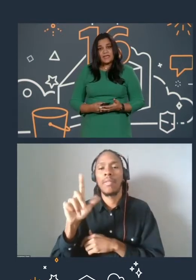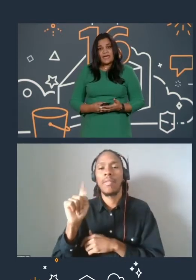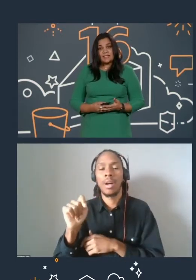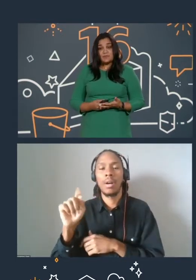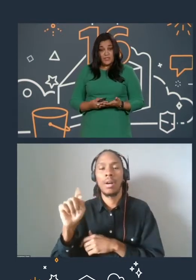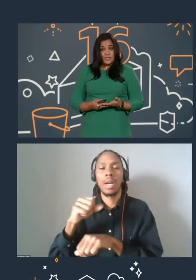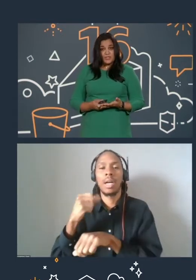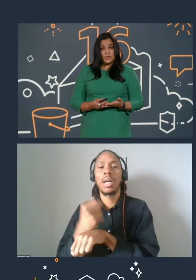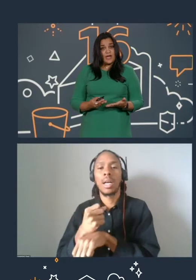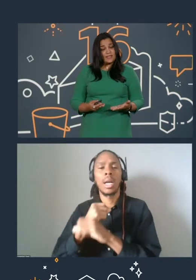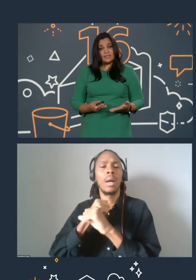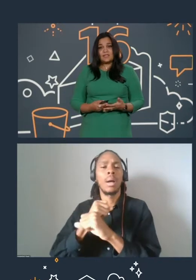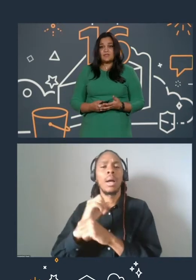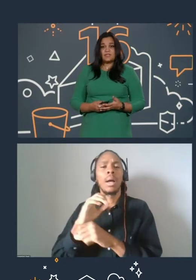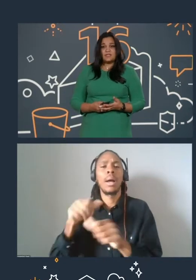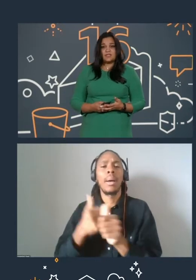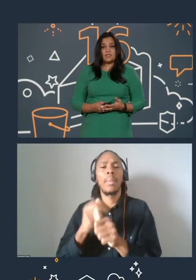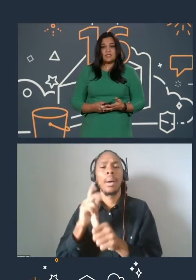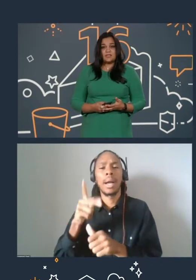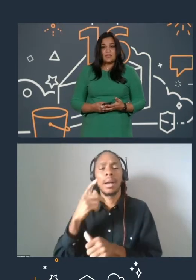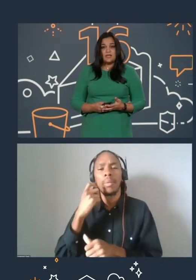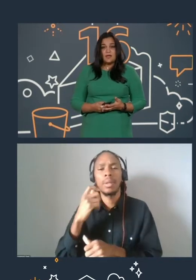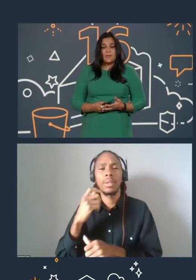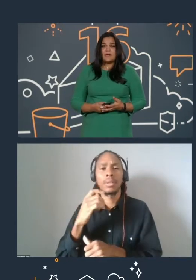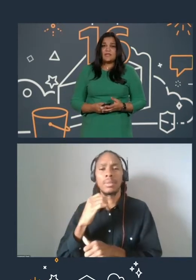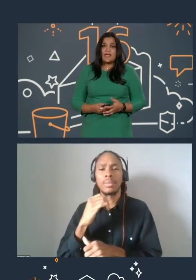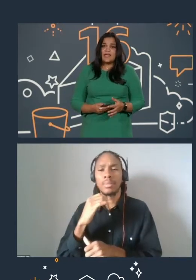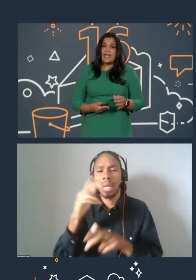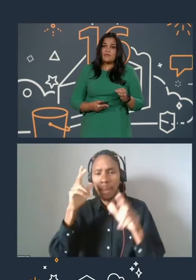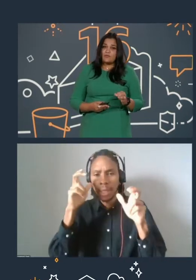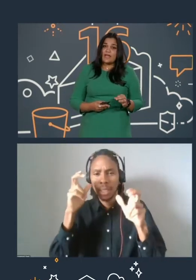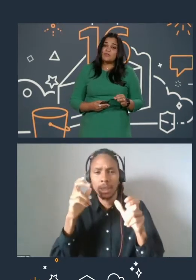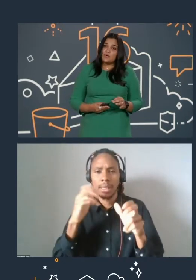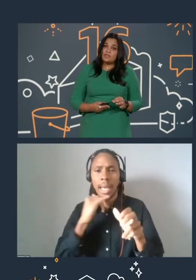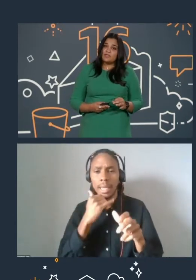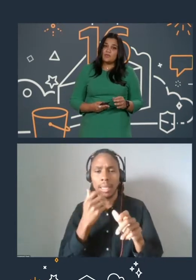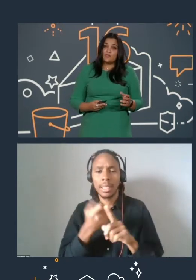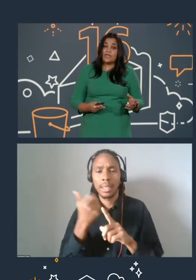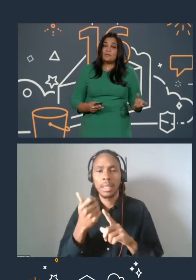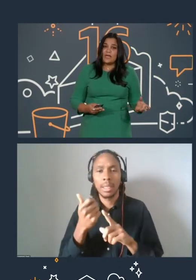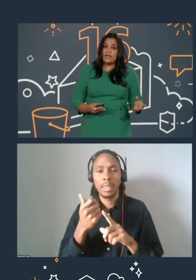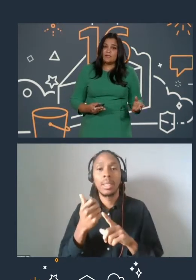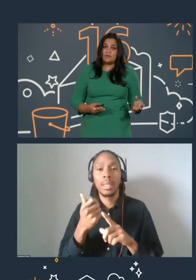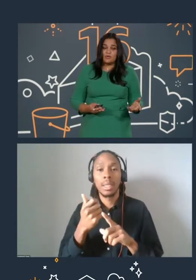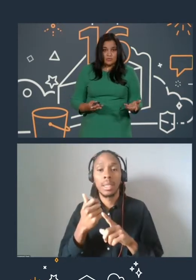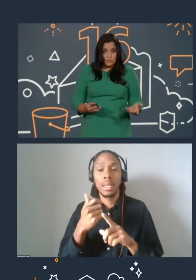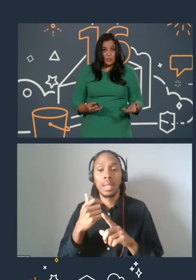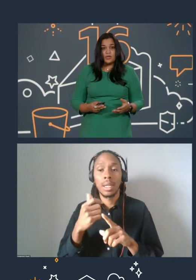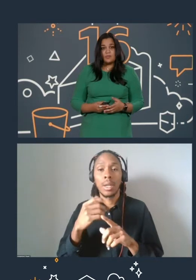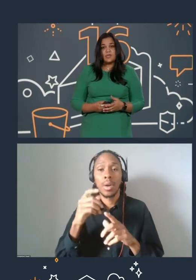against malicious or accidental deletions by applying a Write-Once, Read-Many, or WORM,